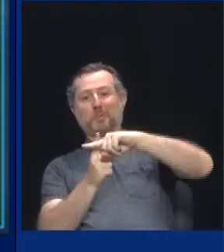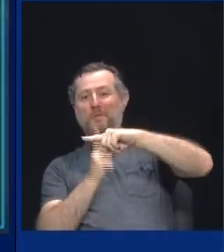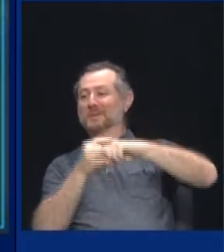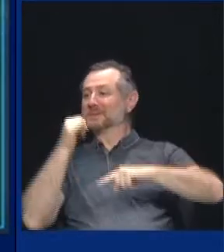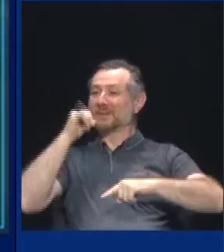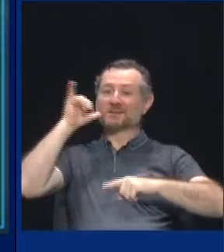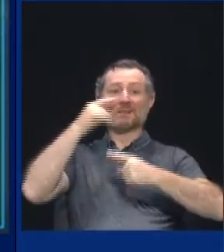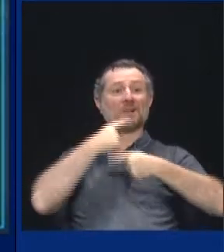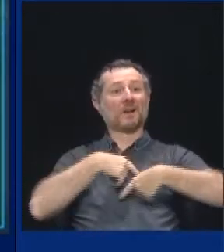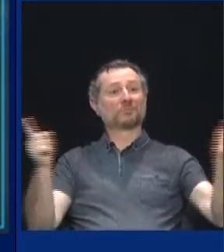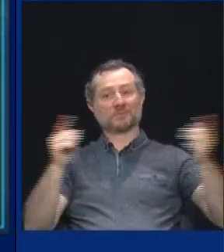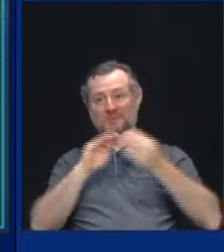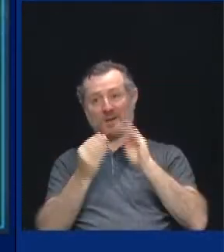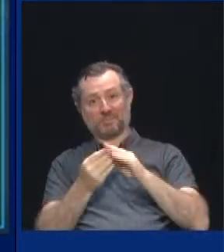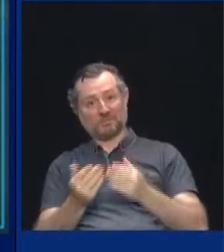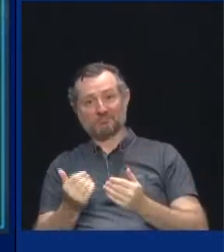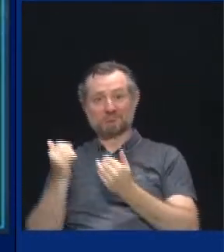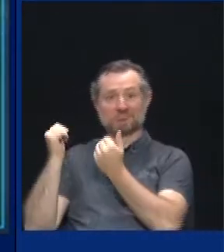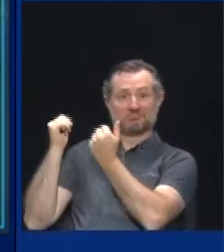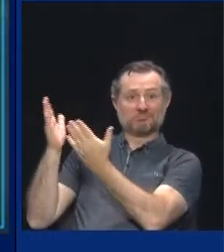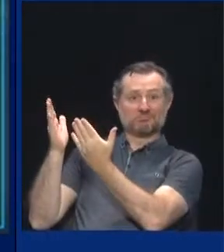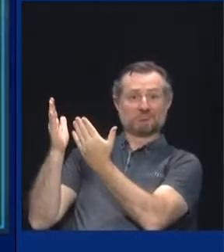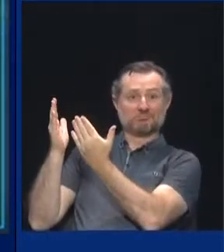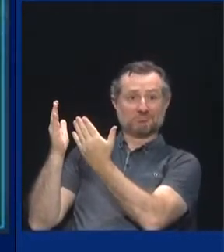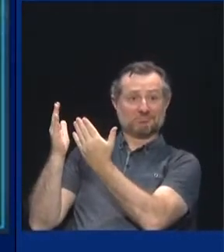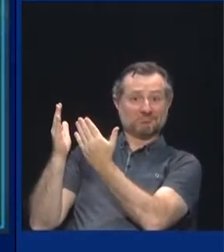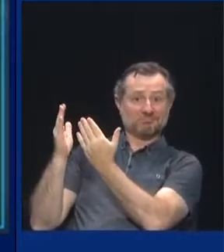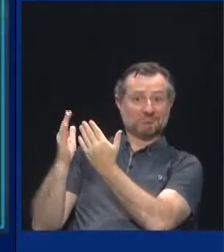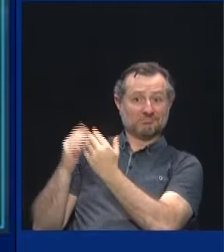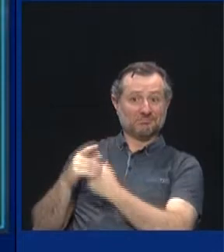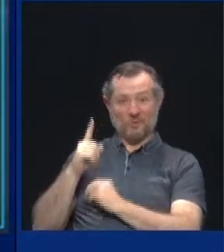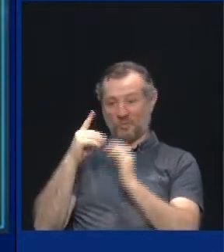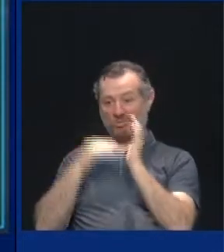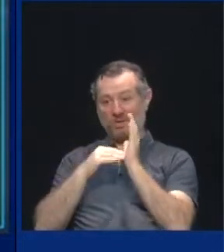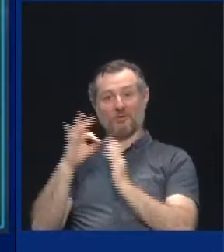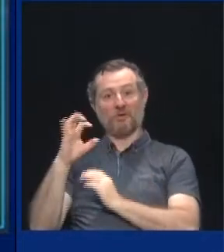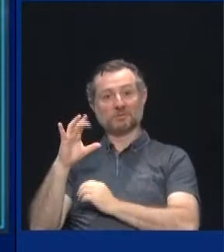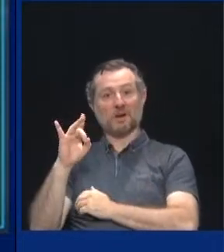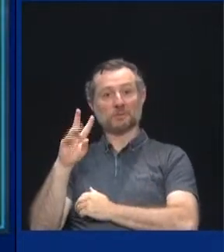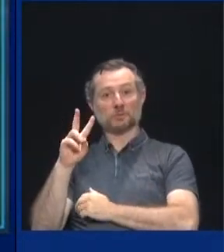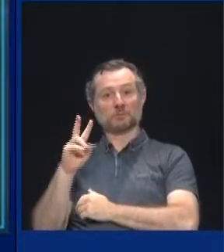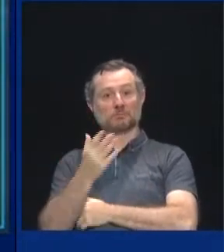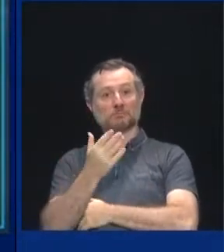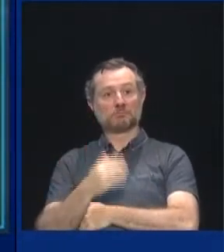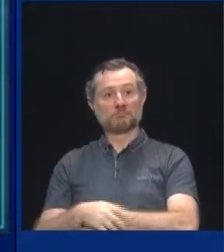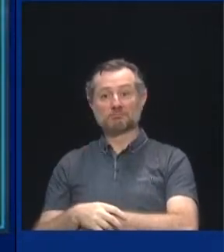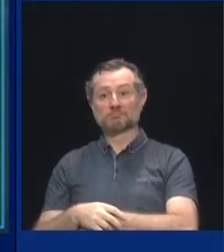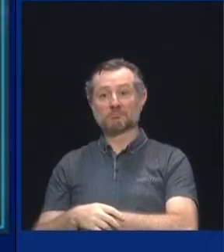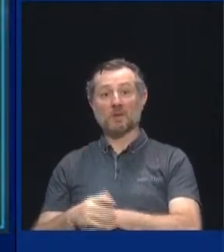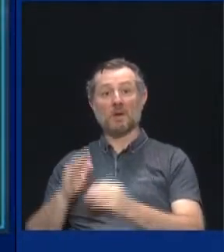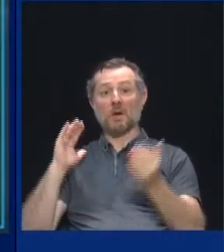THAT IS WHAT IS HAPPENING. WE KNOW THAT'S WHAT'S HAPPENING. WE SEE THAT IN THE NUMBERS.